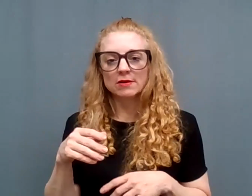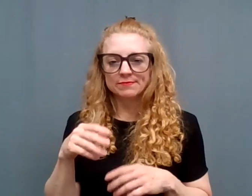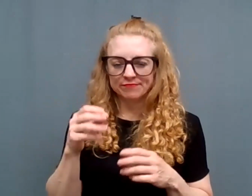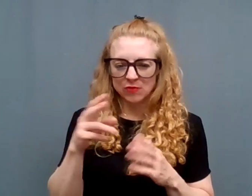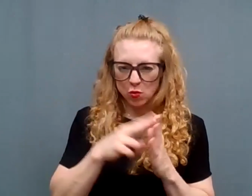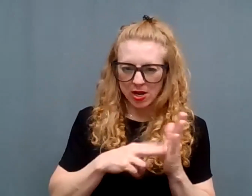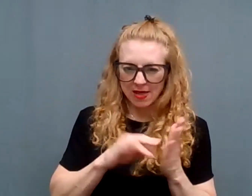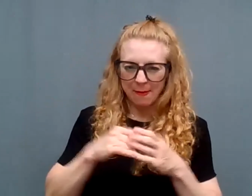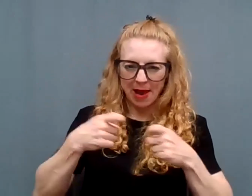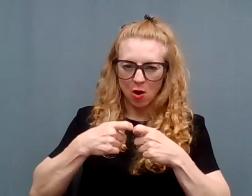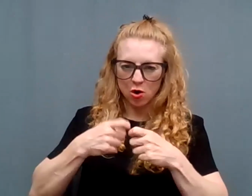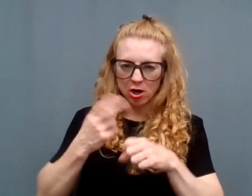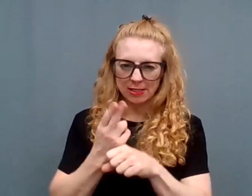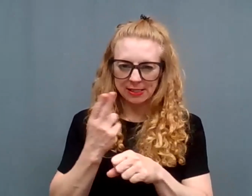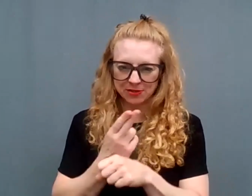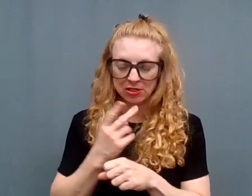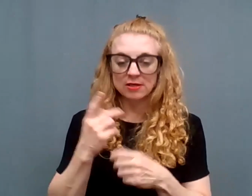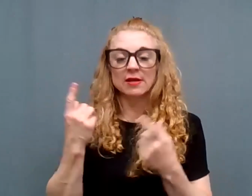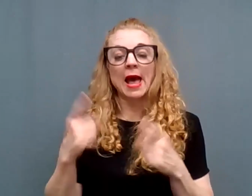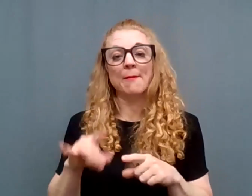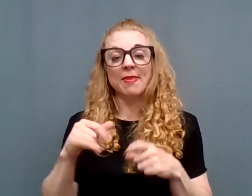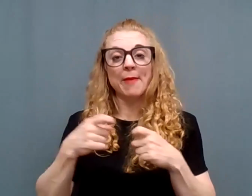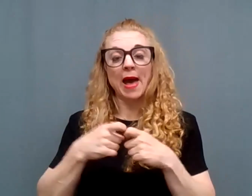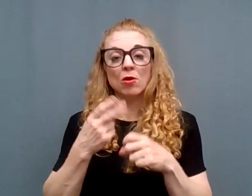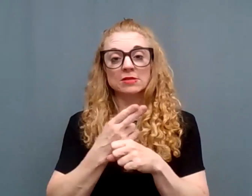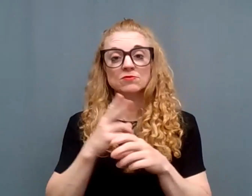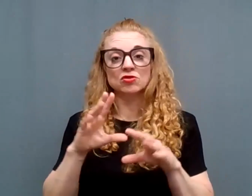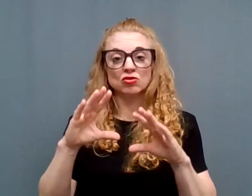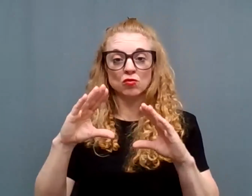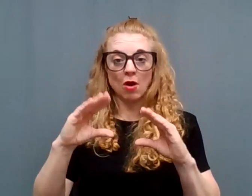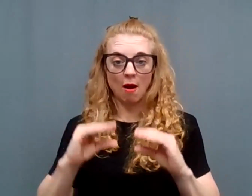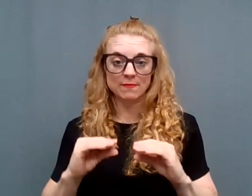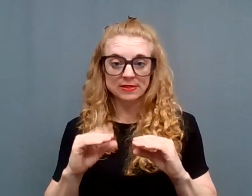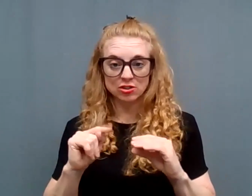as soon as the power consumption drops to nominal as opposed to Under full load we can set an alert